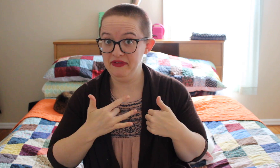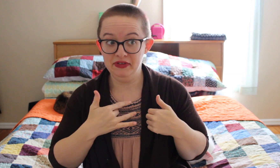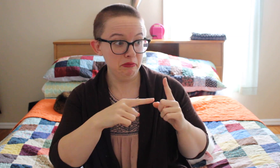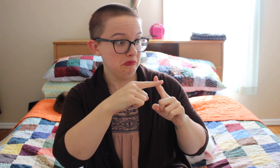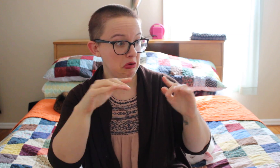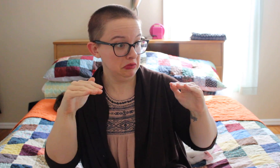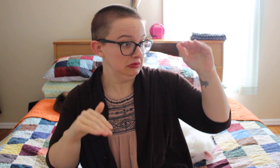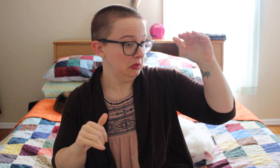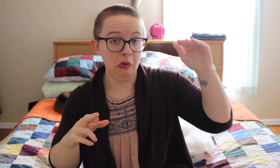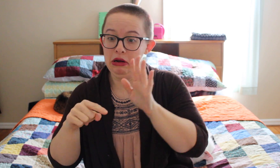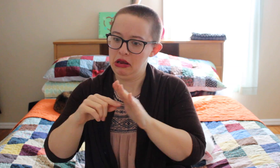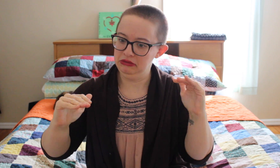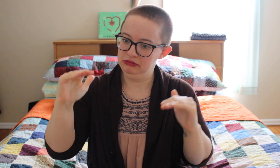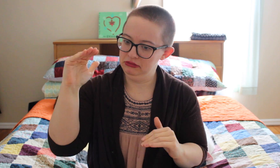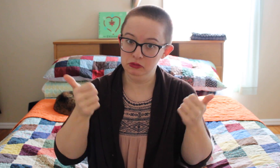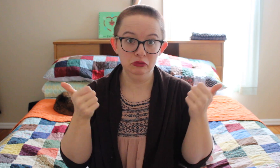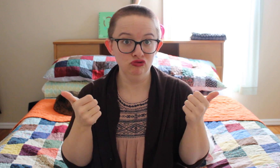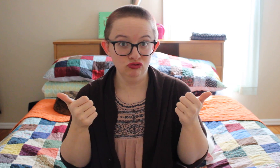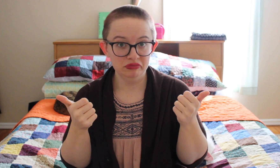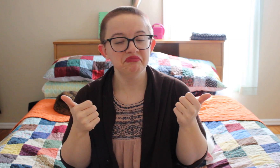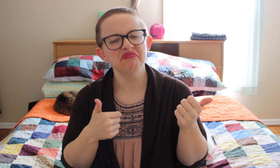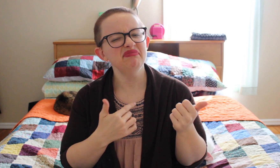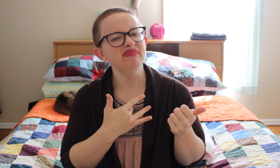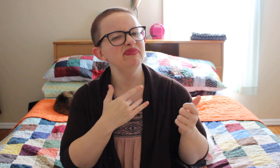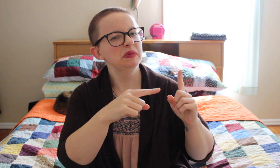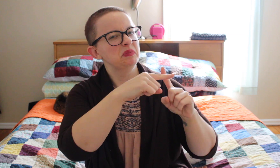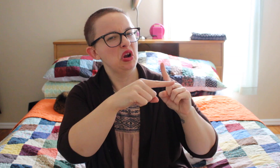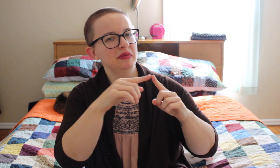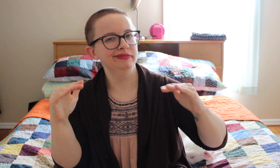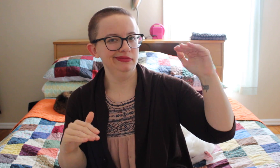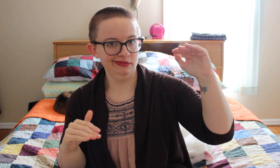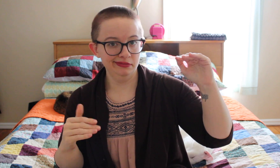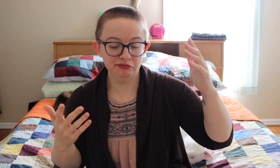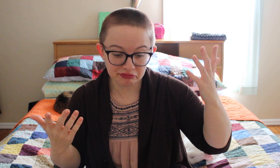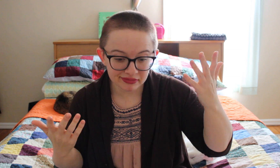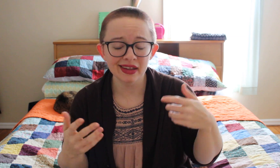So do I think the pros outweigh the cons or vice-versa? I would say definitely the pros outweigh the cons.